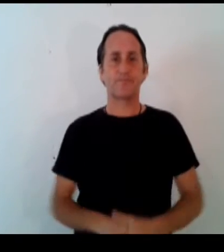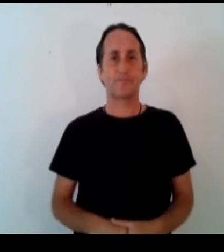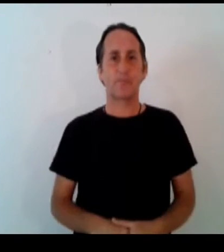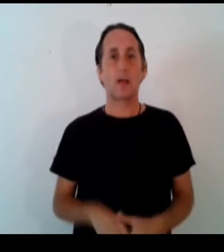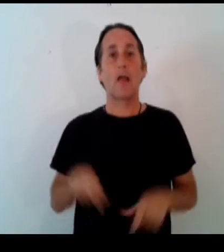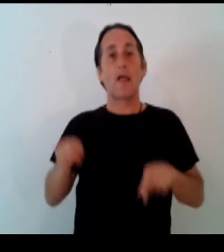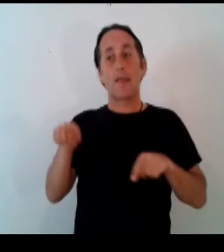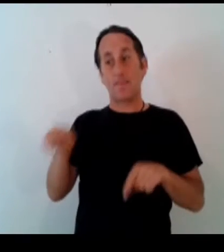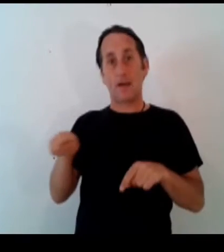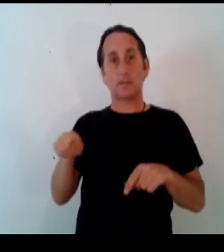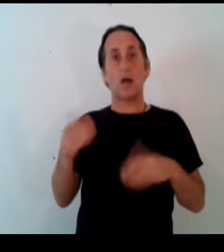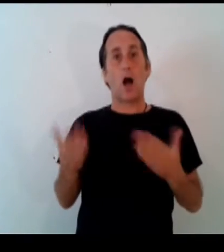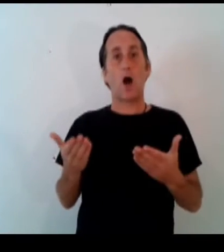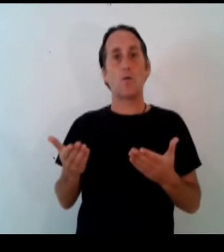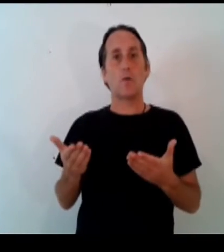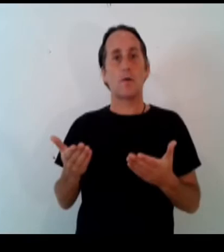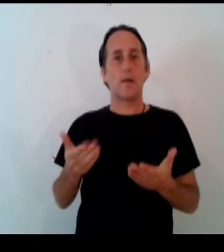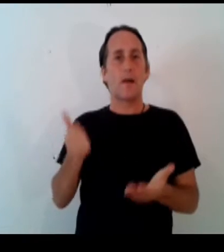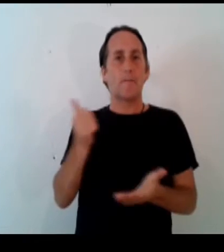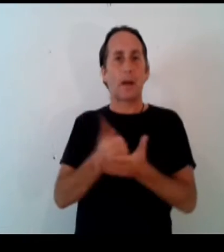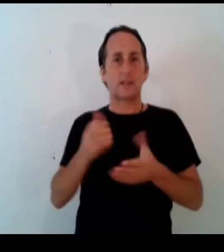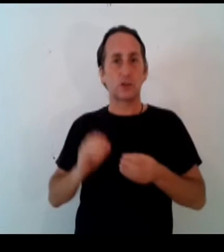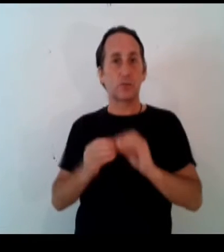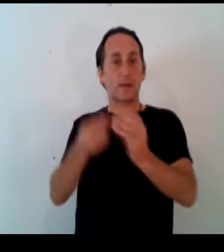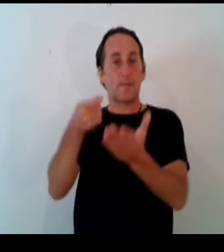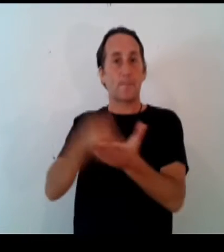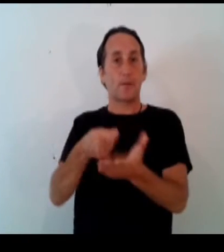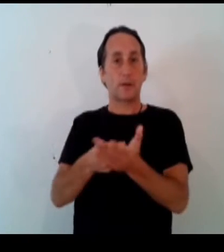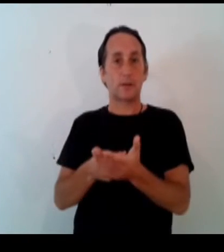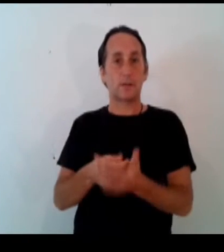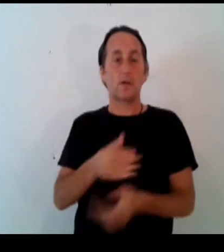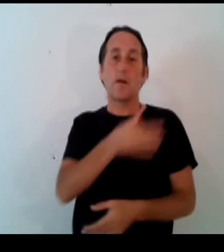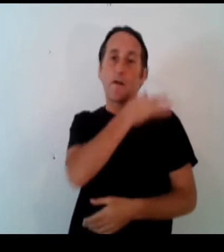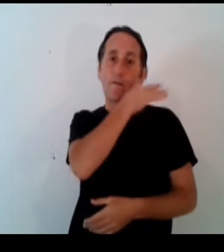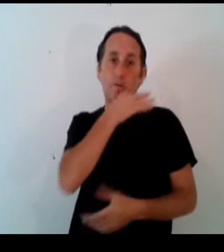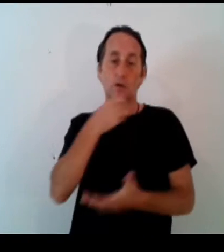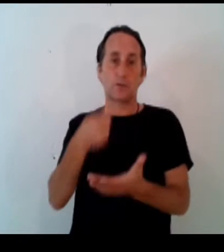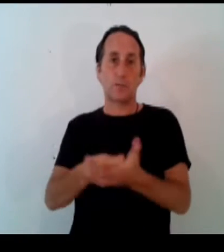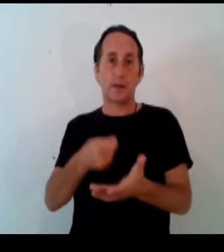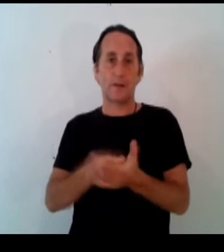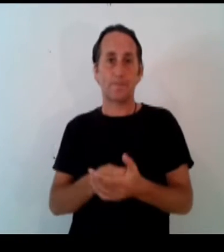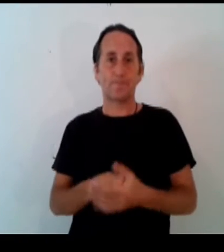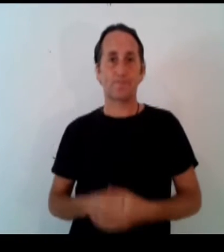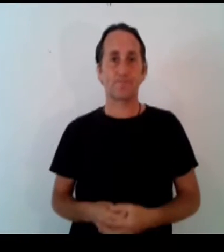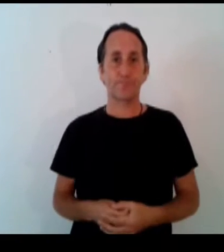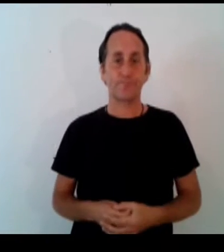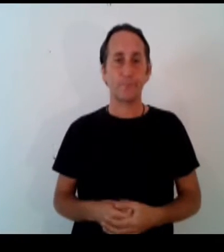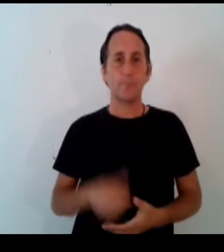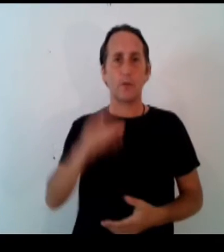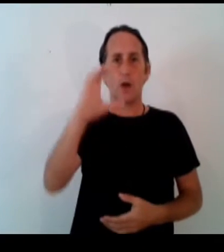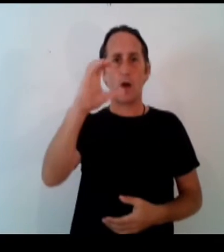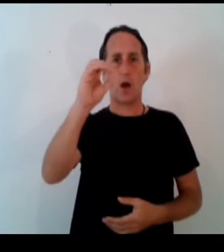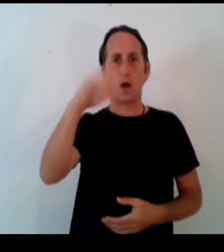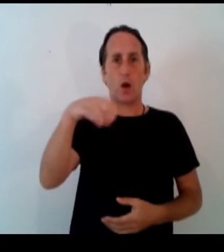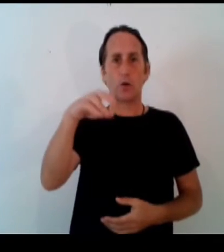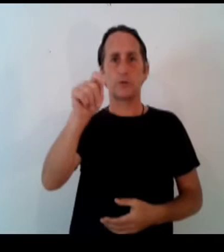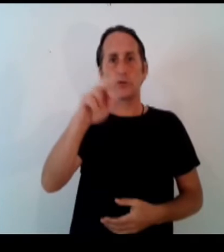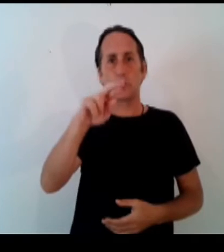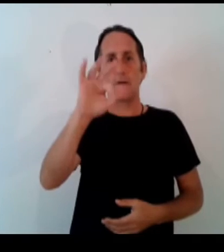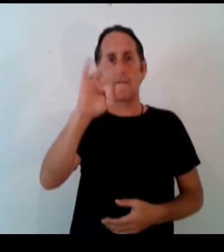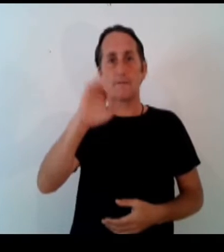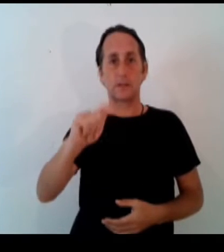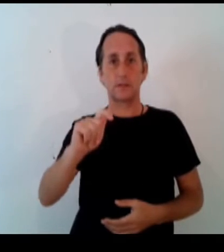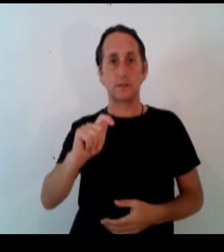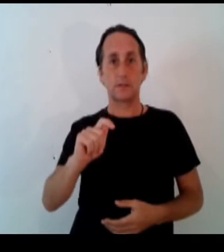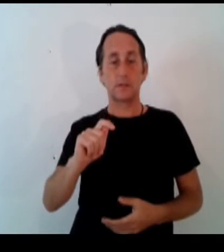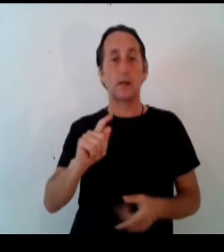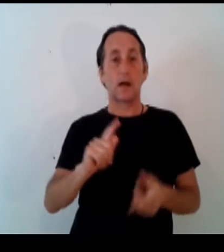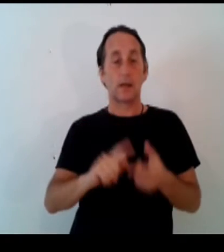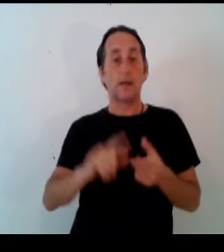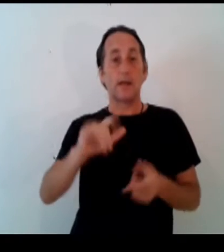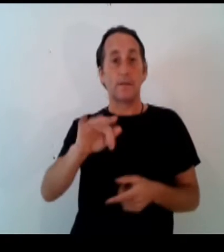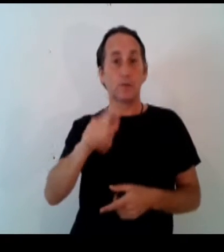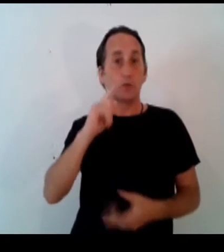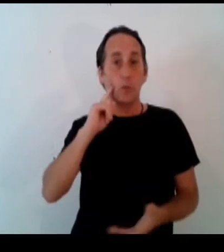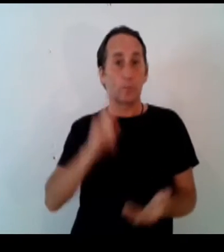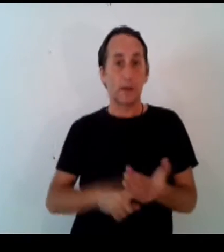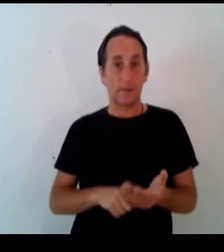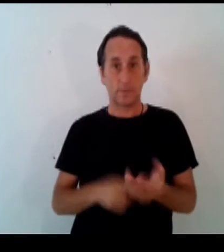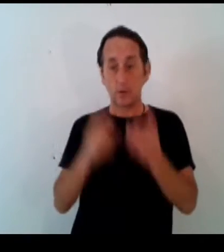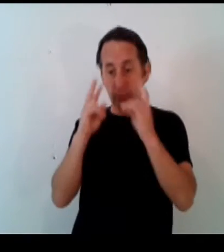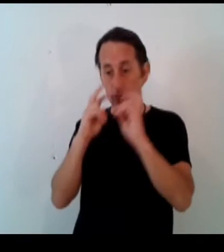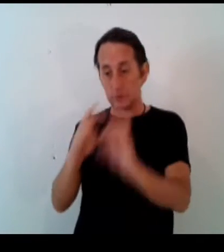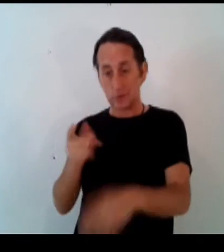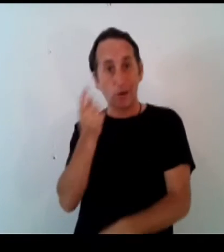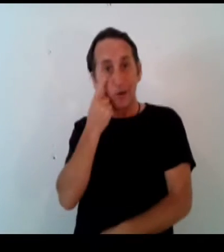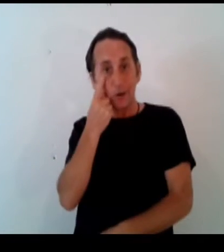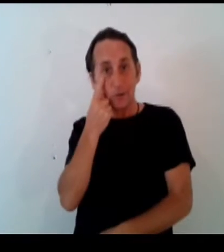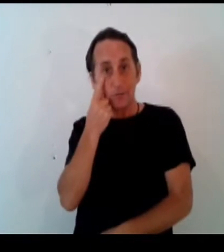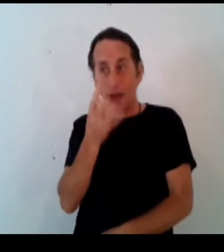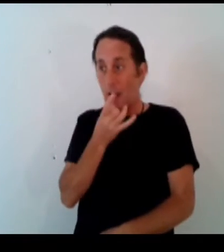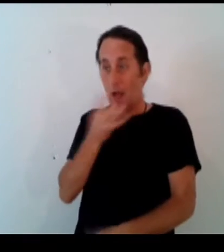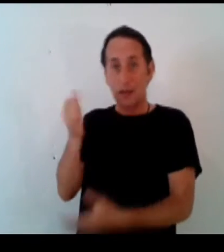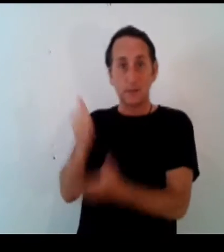OK! So thats how the banks create money, they create fraudlent money, counterfeit money and if you dont believe that look it up, ask the banks